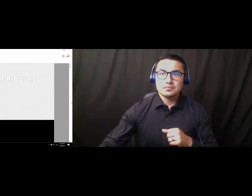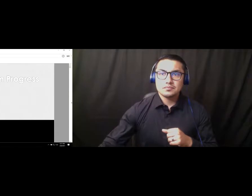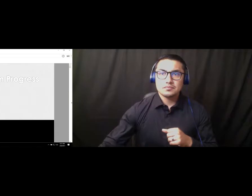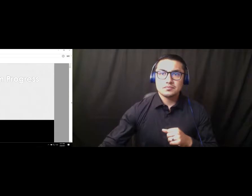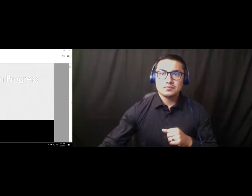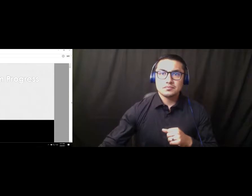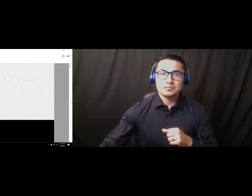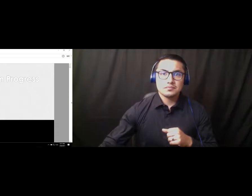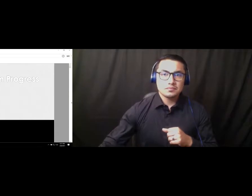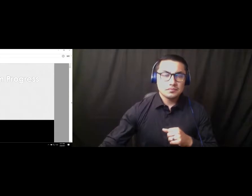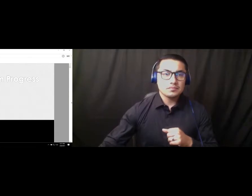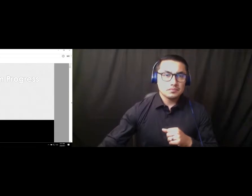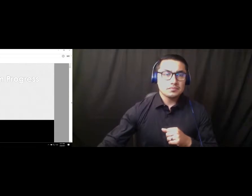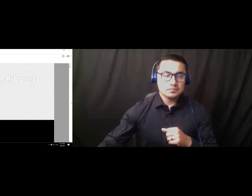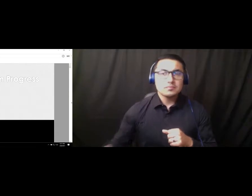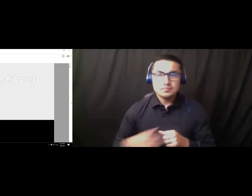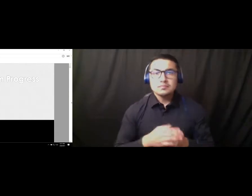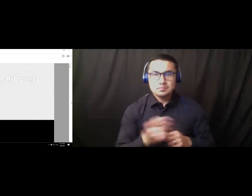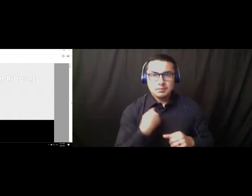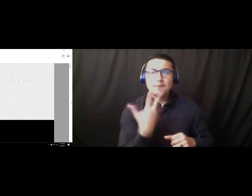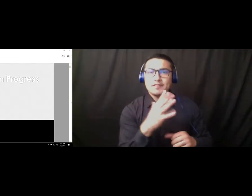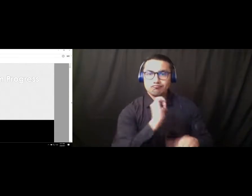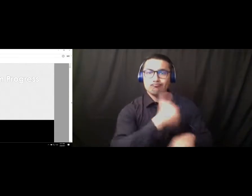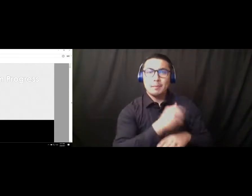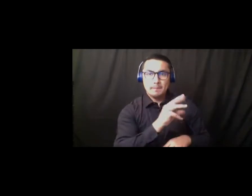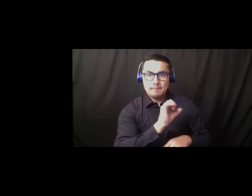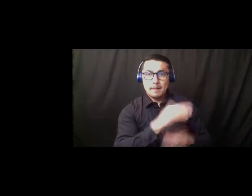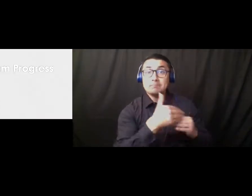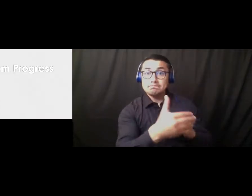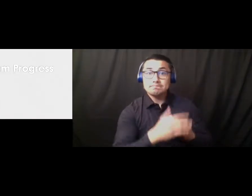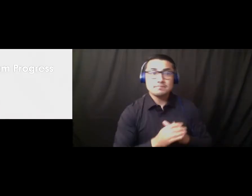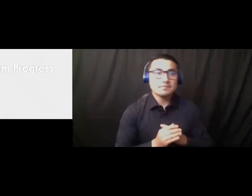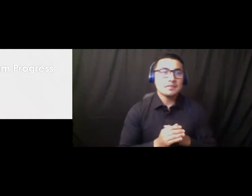Ah, turn the mic on. Ya, perfect. Good evening, um this is our presentation